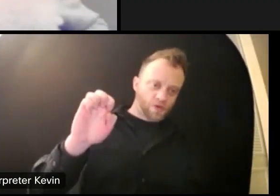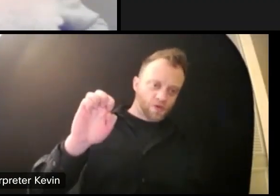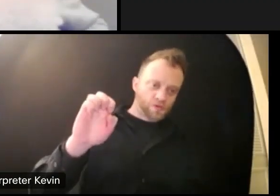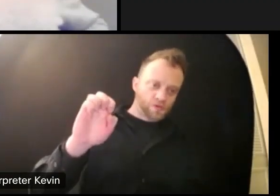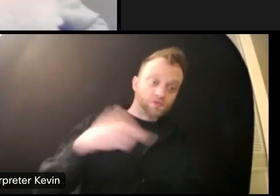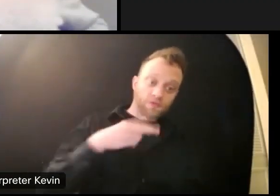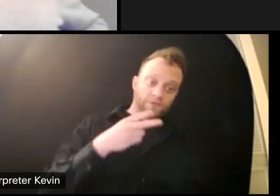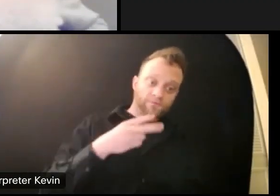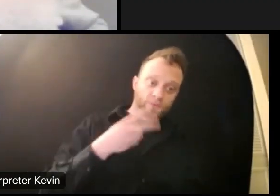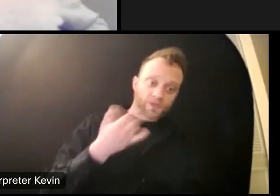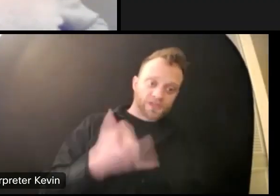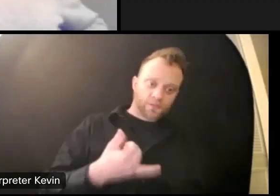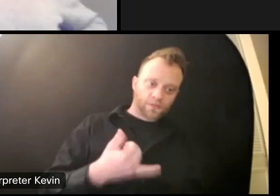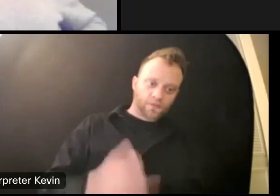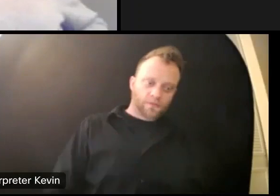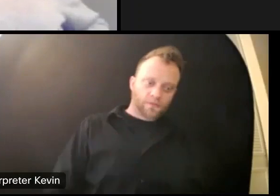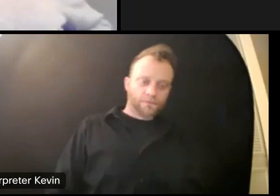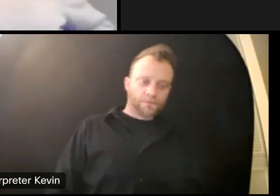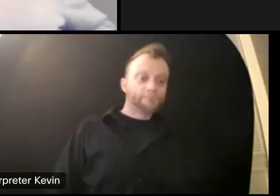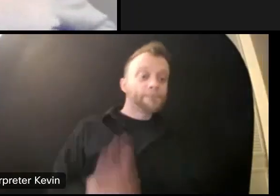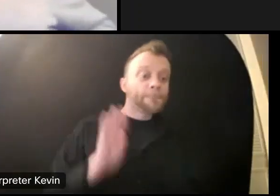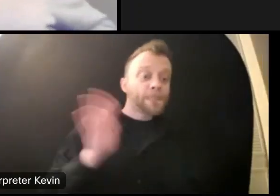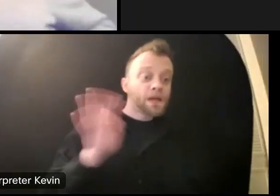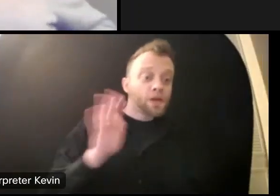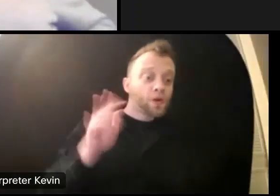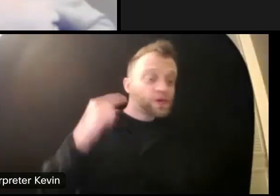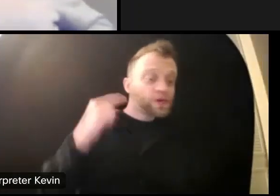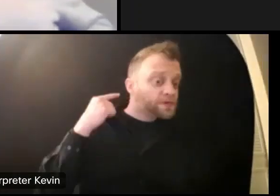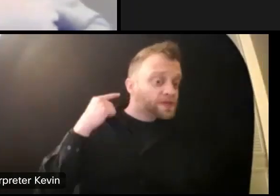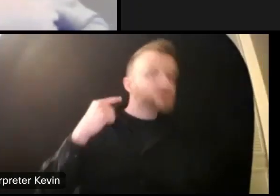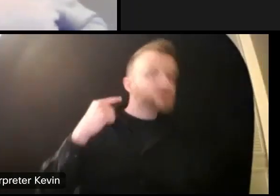(Sycamore) Hello can you hear me? (Boese) Yes we can. (Sycamore) Okay,